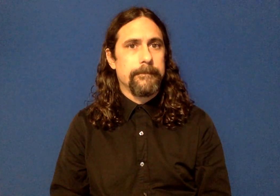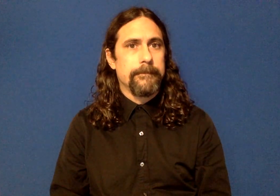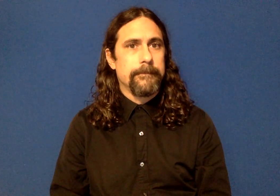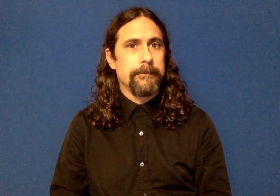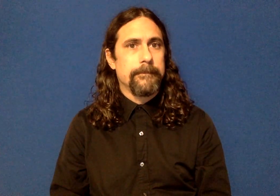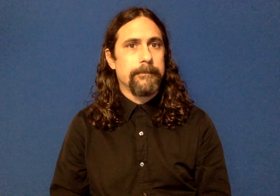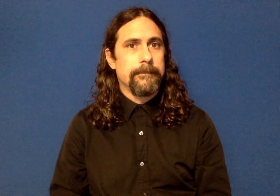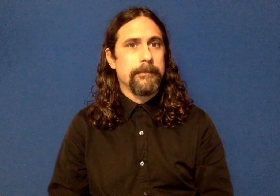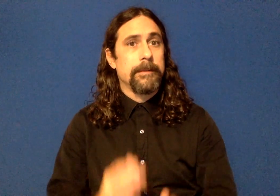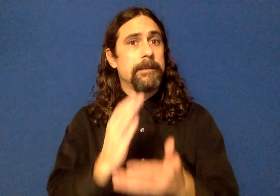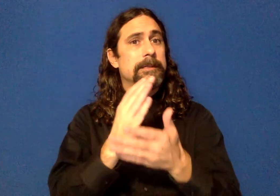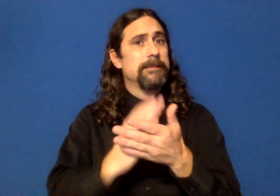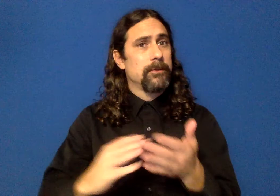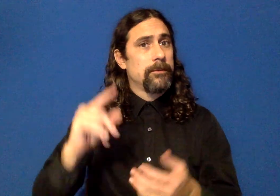Section 1. Introduction